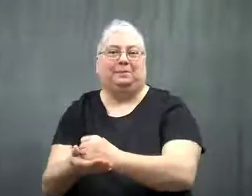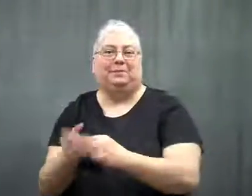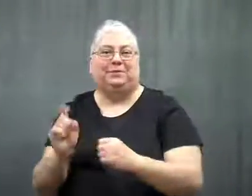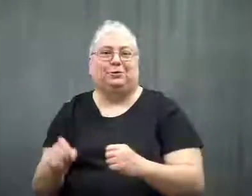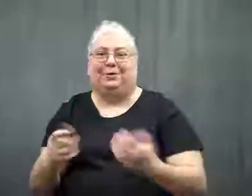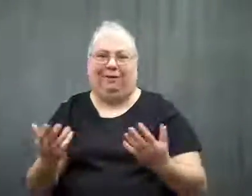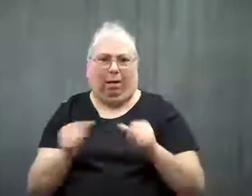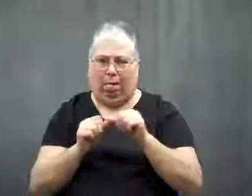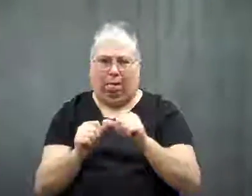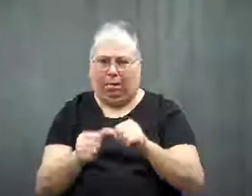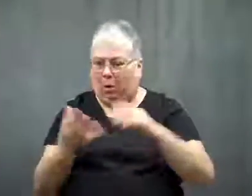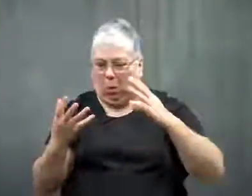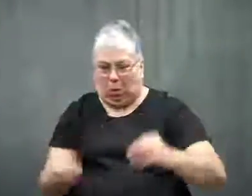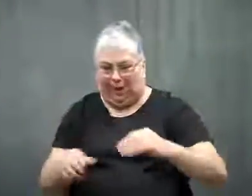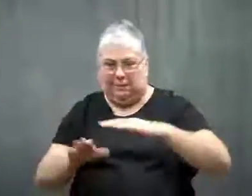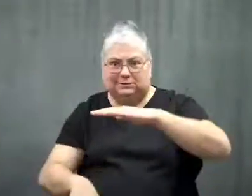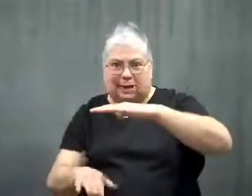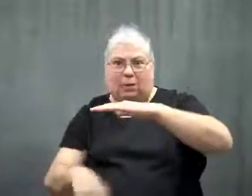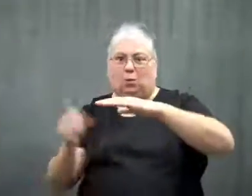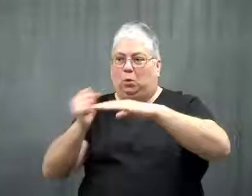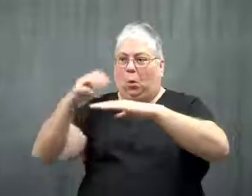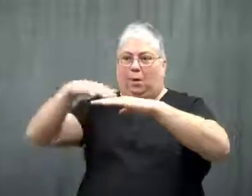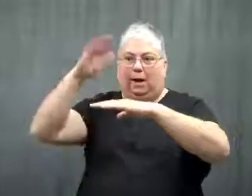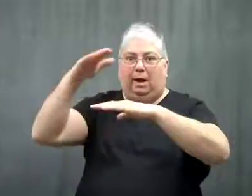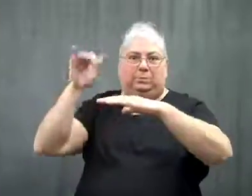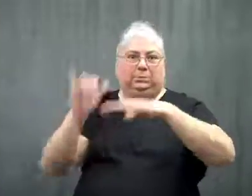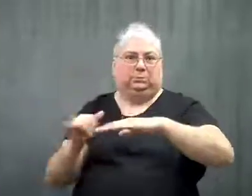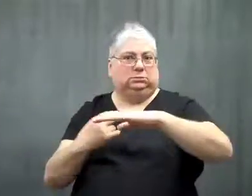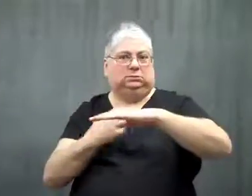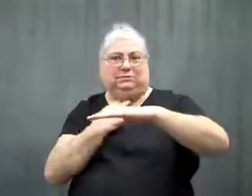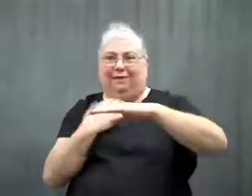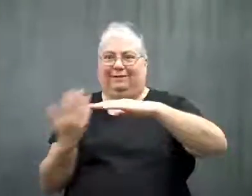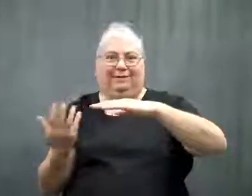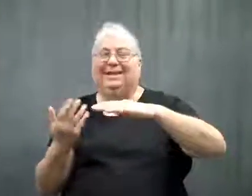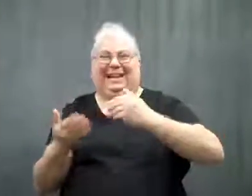As it is, it's not dried out, and the cold northern air in combination with the moist air